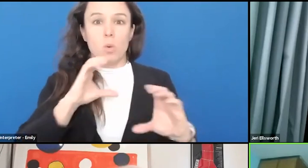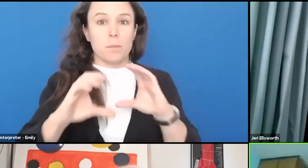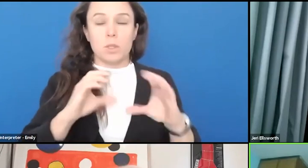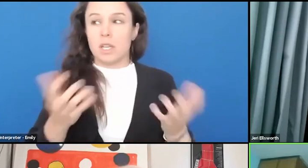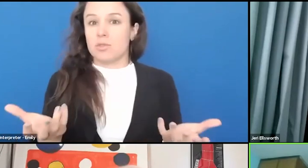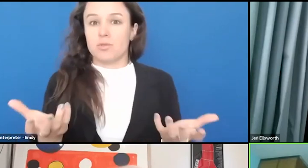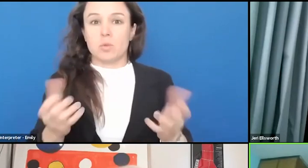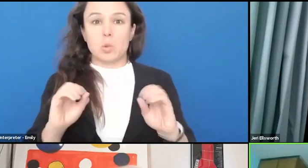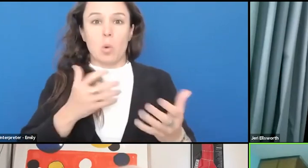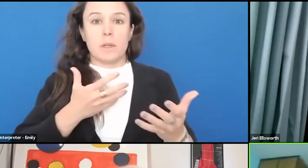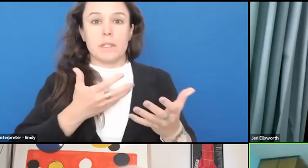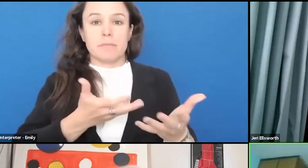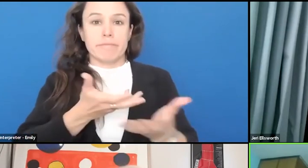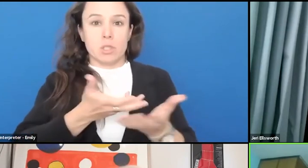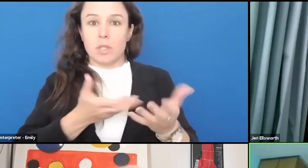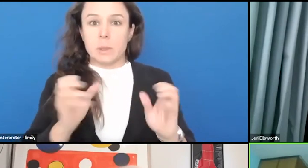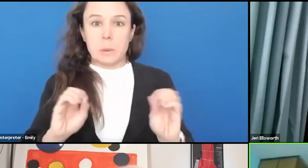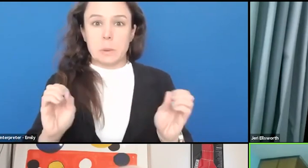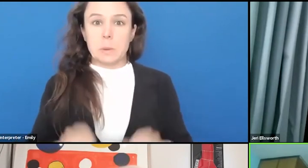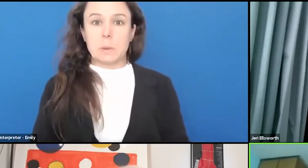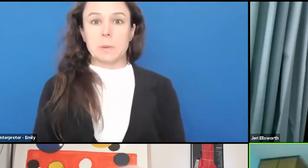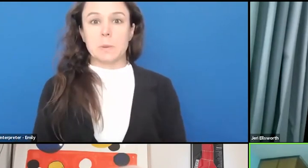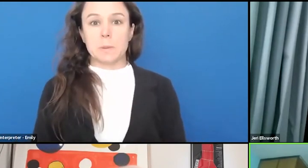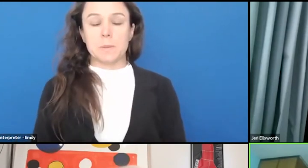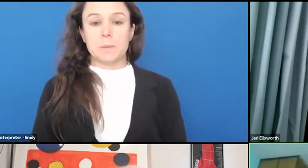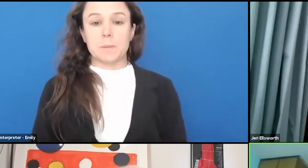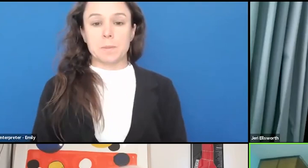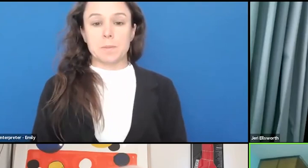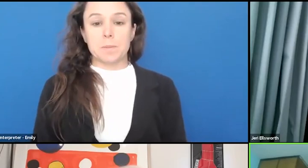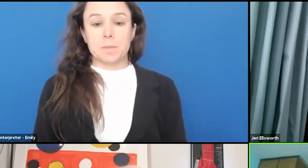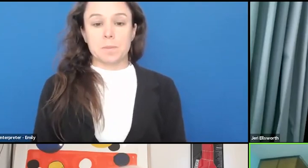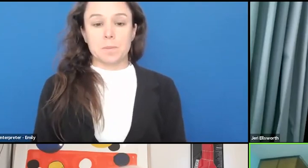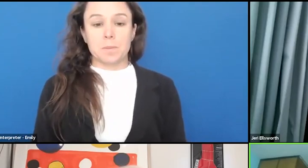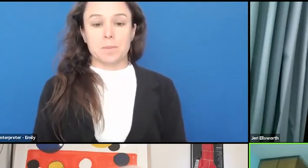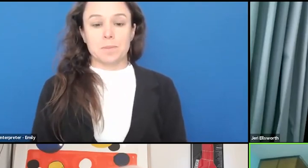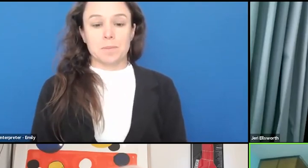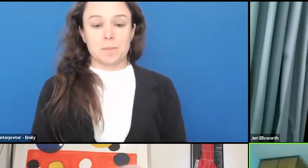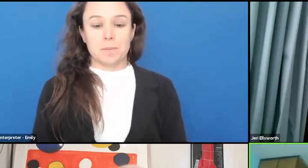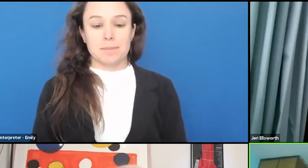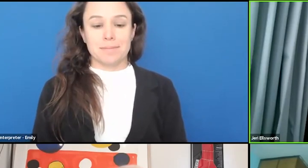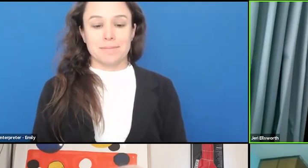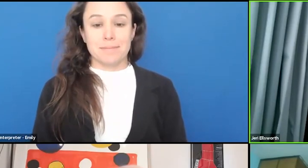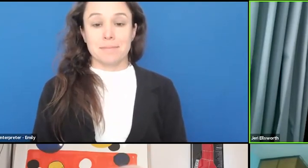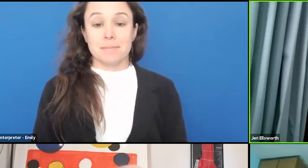JERI ELLSWORTH: Was there a question in that?